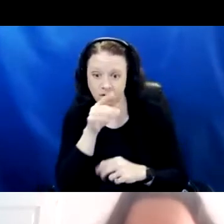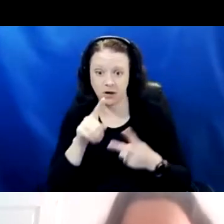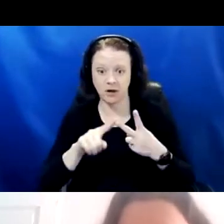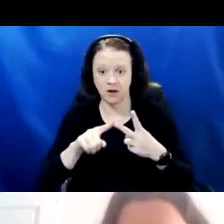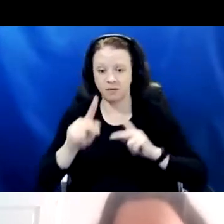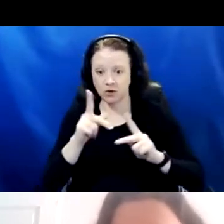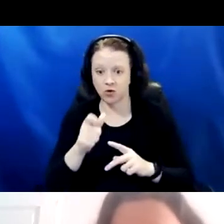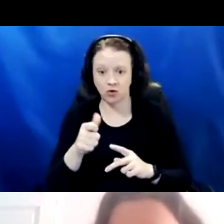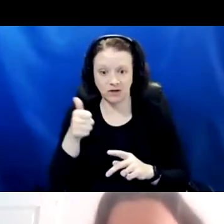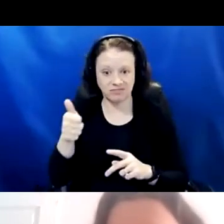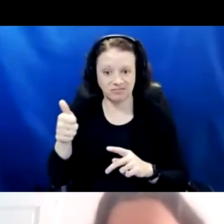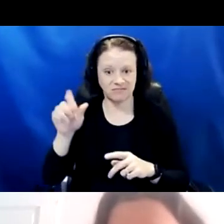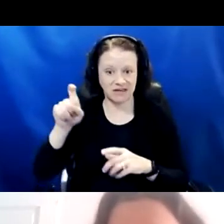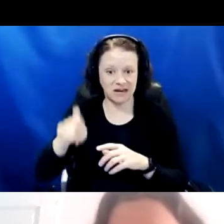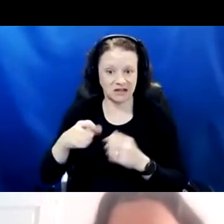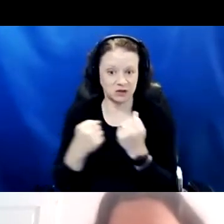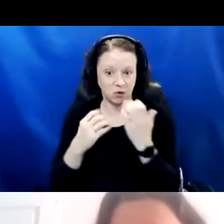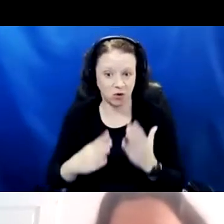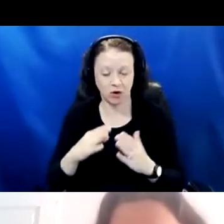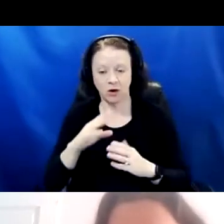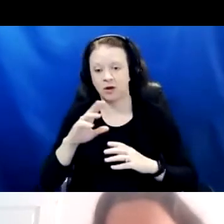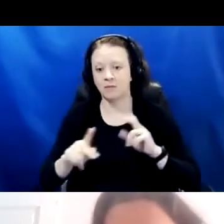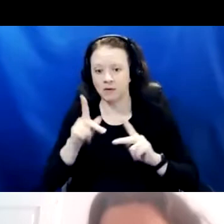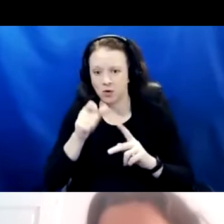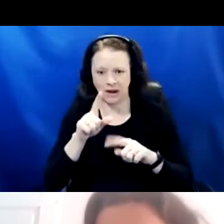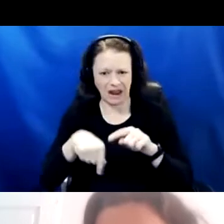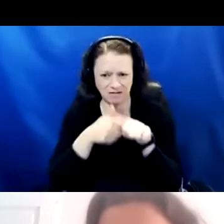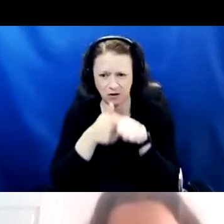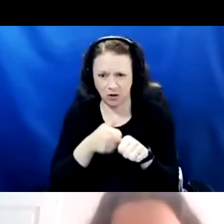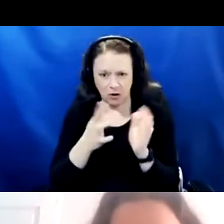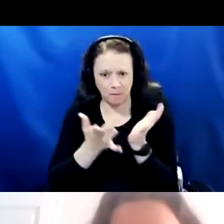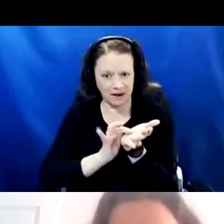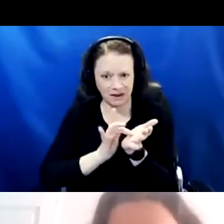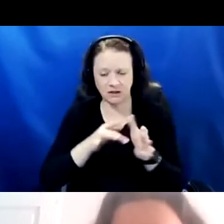who have trouble following medical instructions, people who use a CPAP or a BiPAP